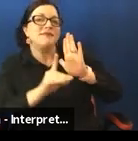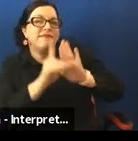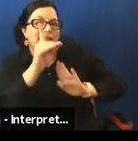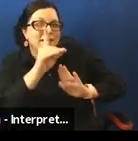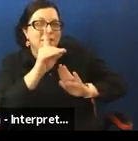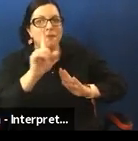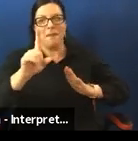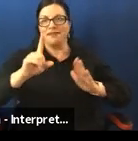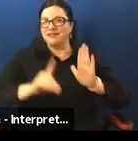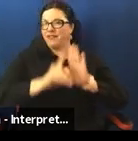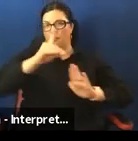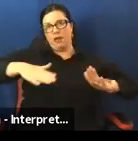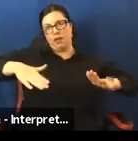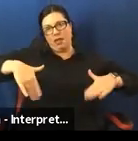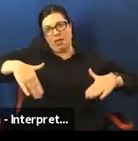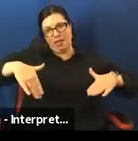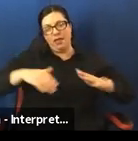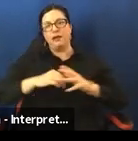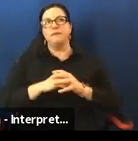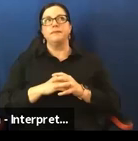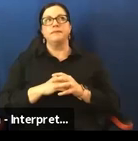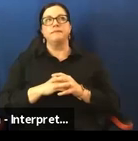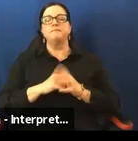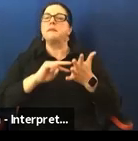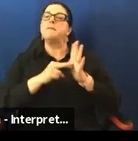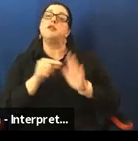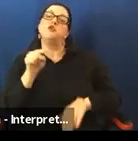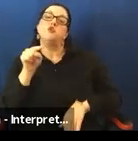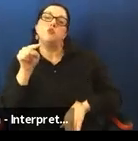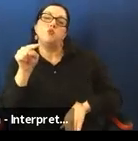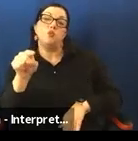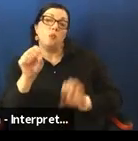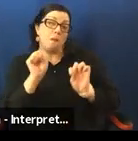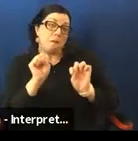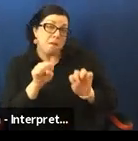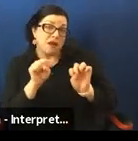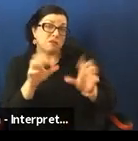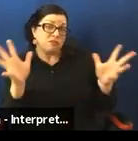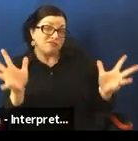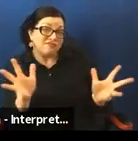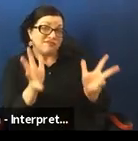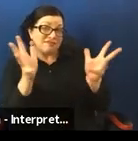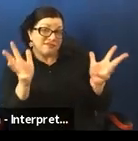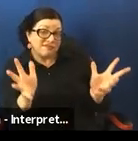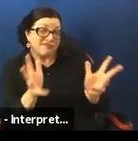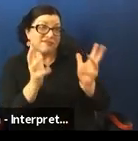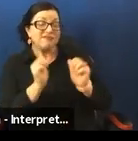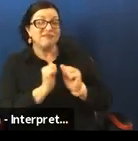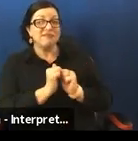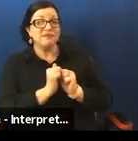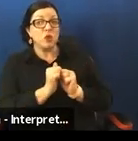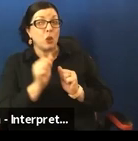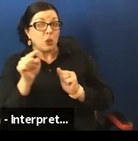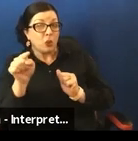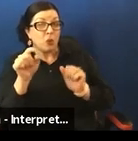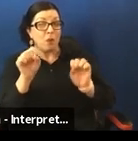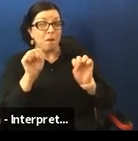Jason Williams: Can you be that person where man if all hell is breaking loose and you got three classes and I'm one of your professors and your other two professors like